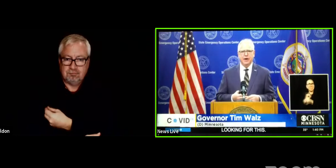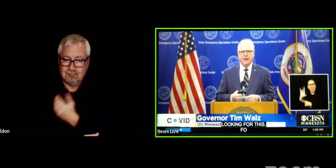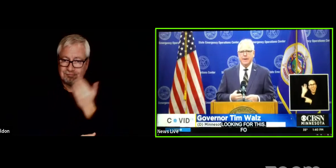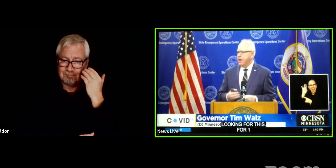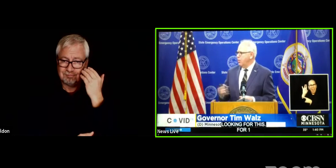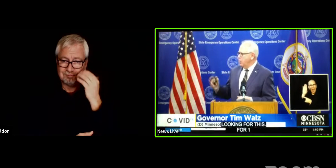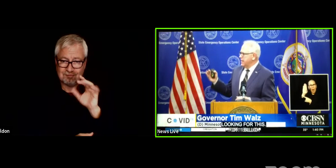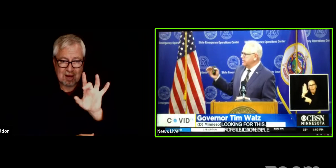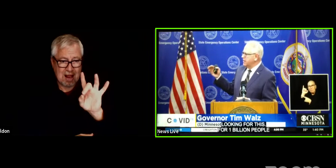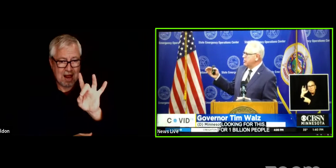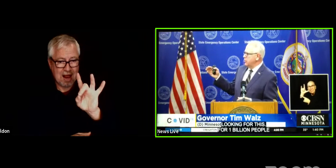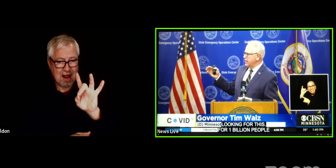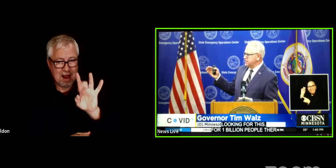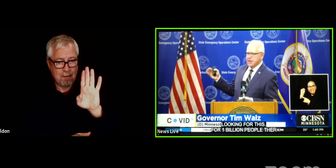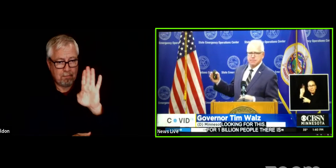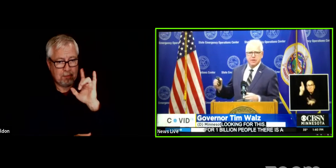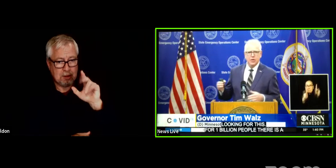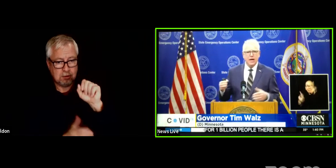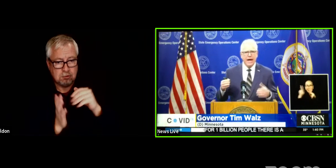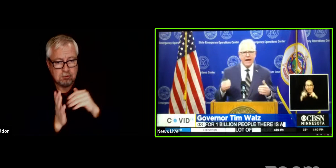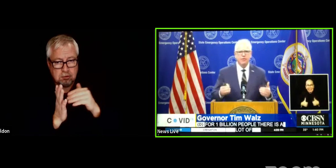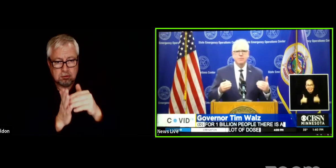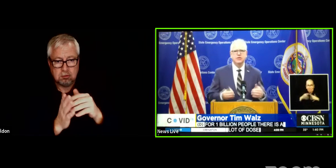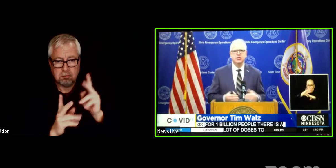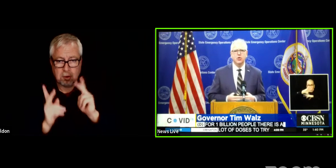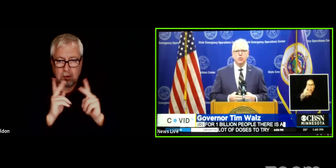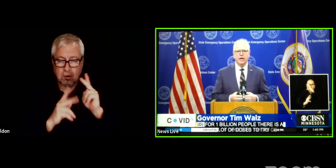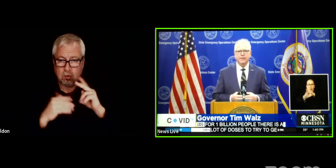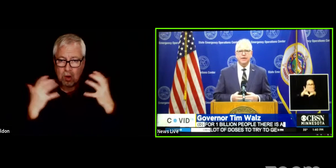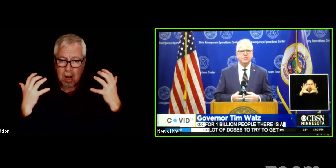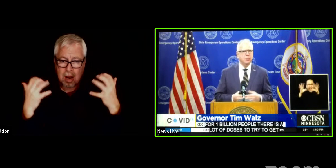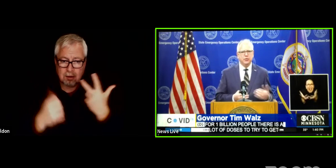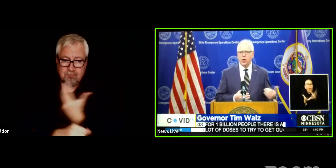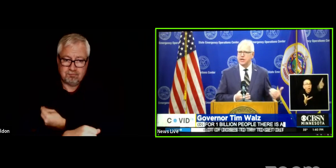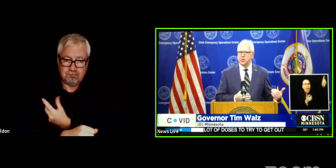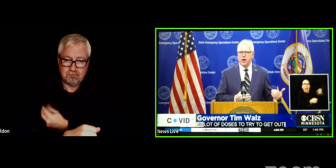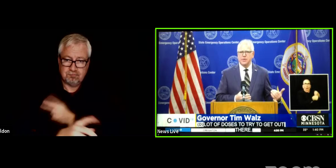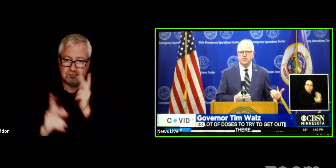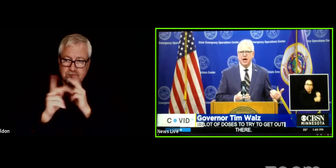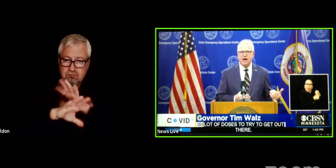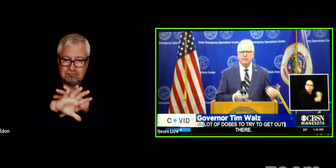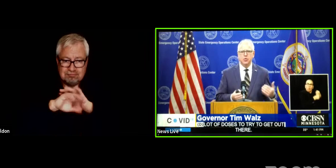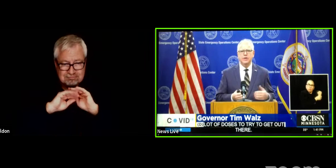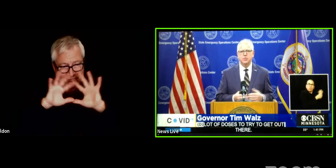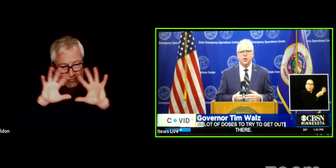THERE. BUT WHAT WE CAN TELL YOU IS, EVERY MINNESOTAN WILL GET THIS AND 2020 WAS TOUGH,